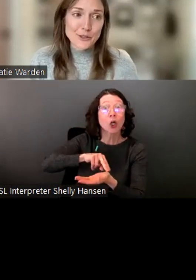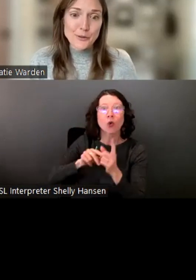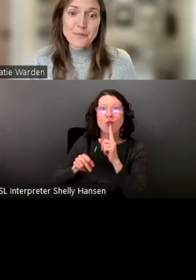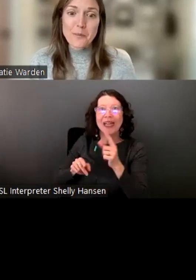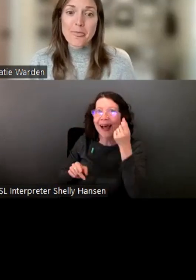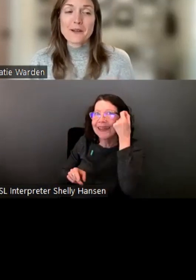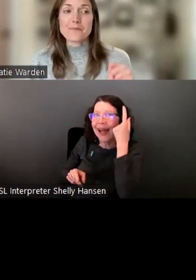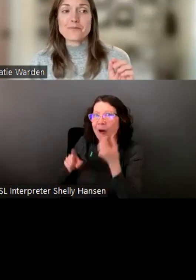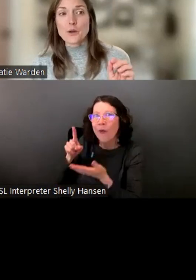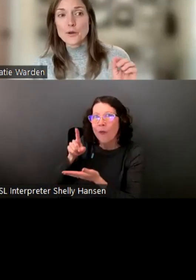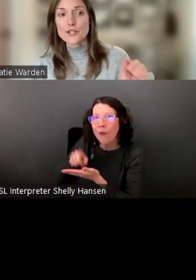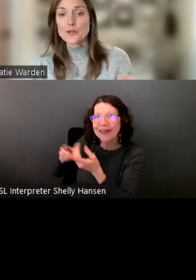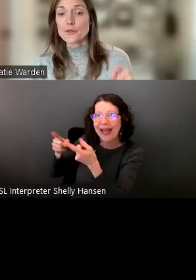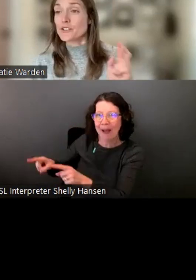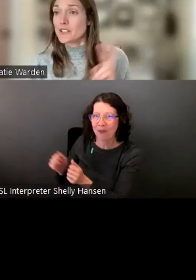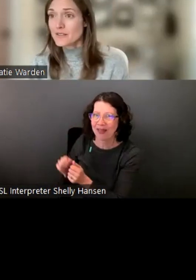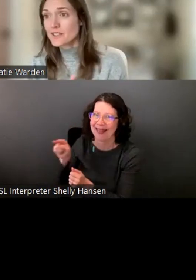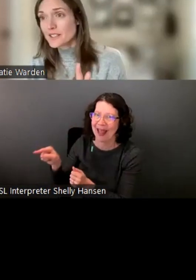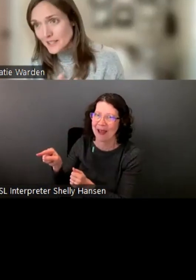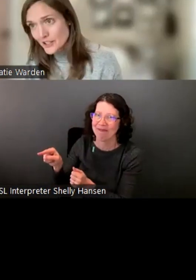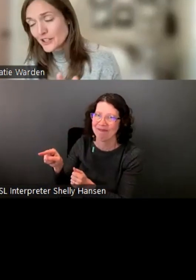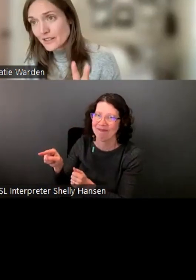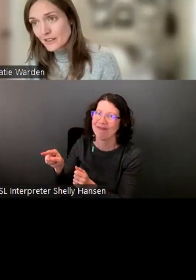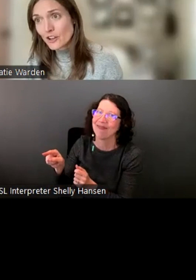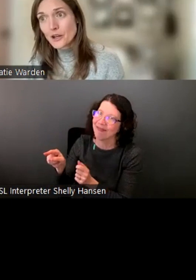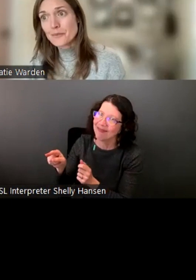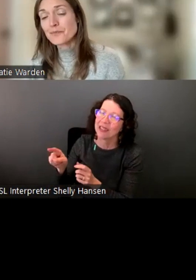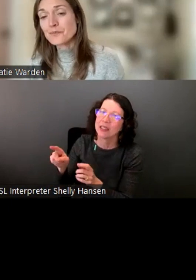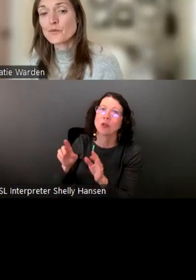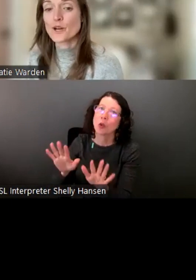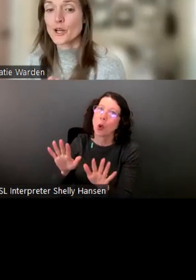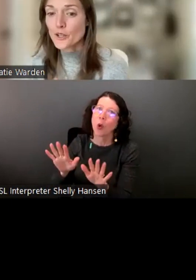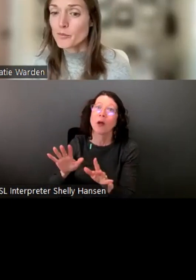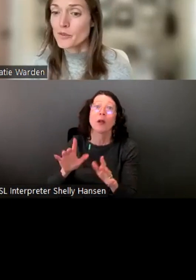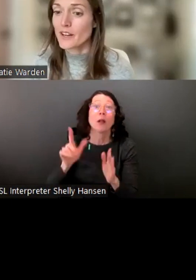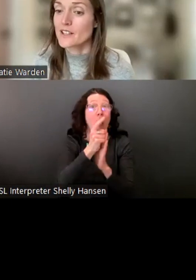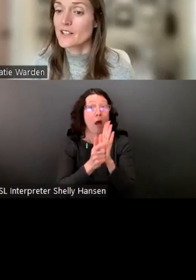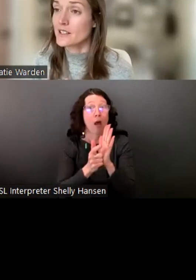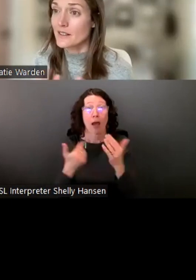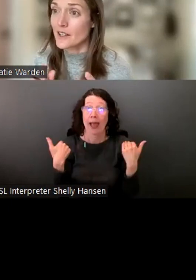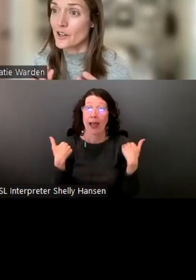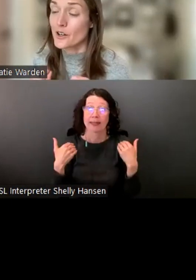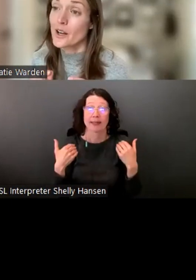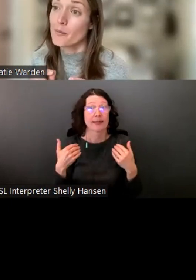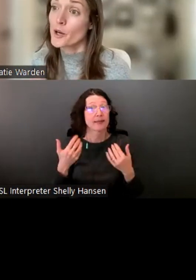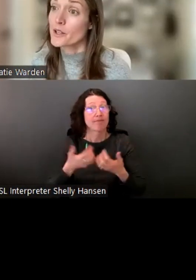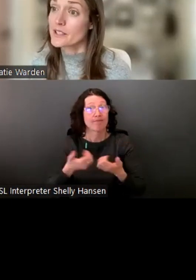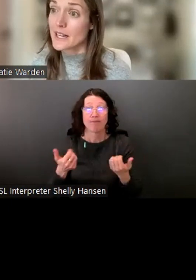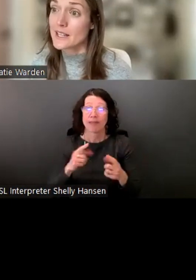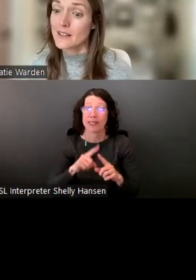So I wanna note there's a difference here in the law for healthcare providers that are a part of state